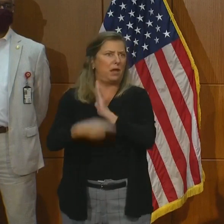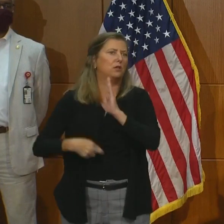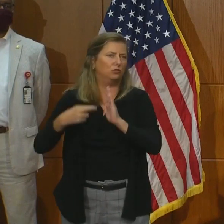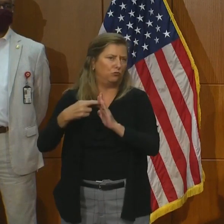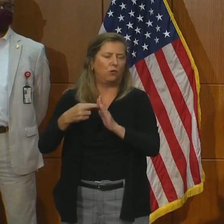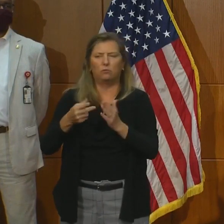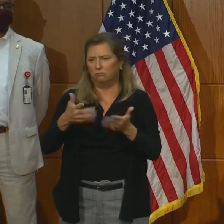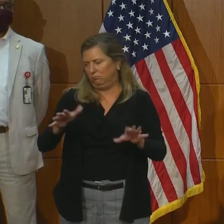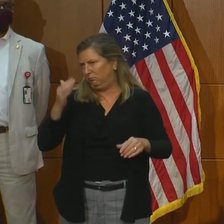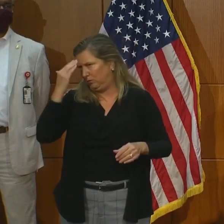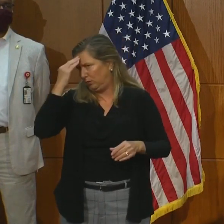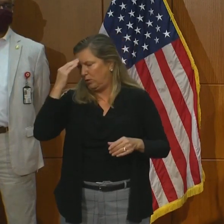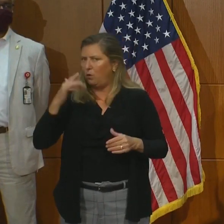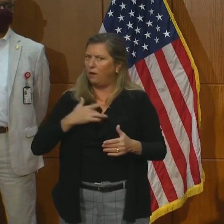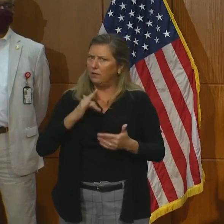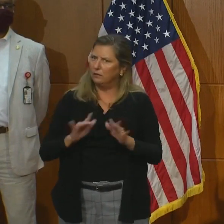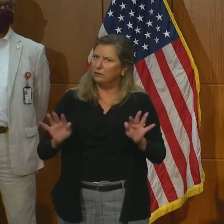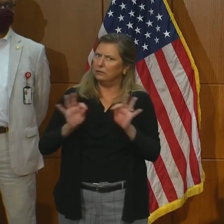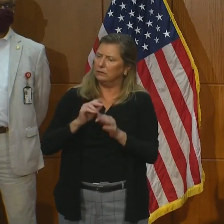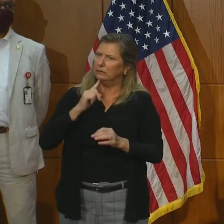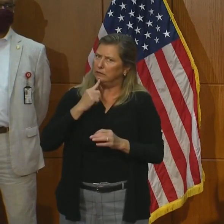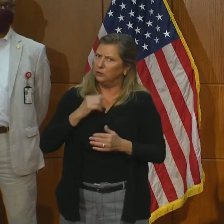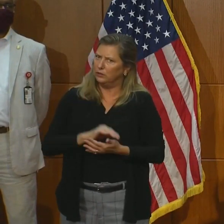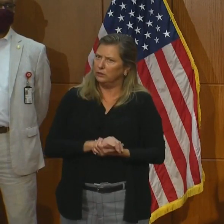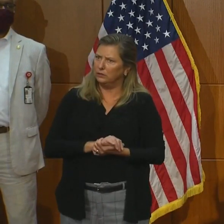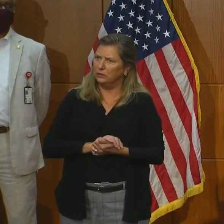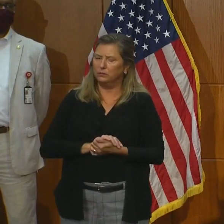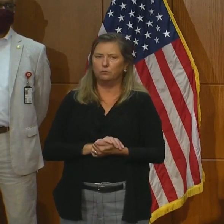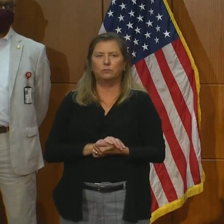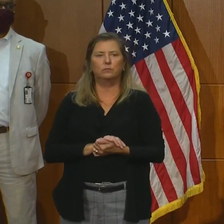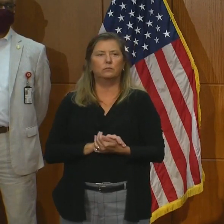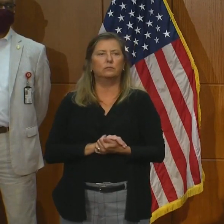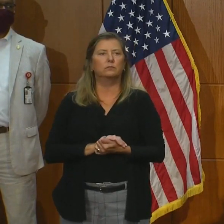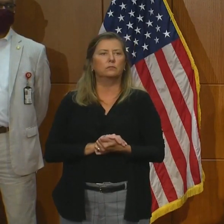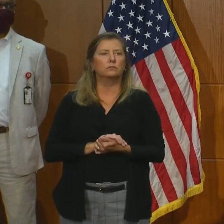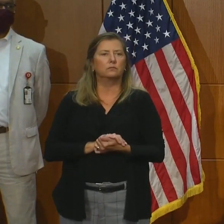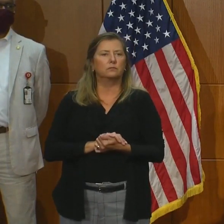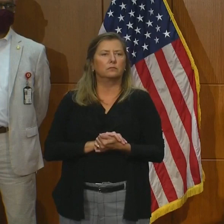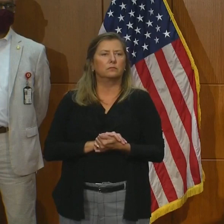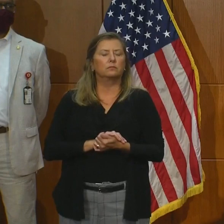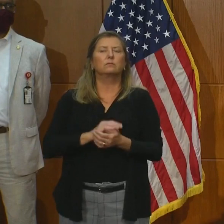NINETEEN INCLUDING LOCAL OFFICIALS THE COMMONWEALTH HAS